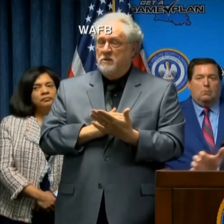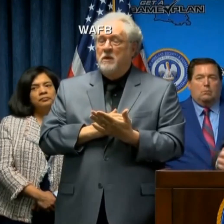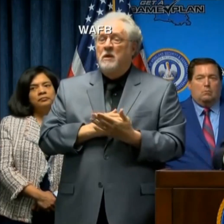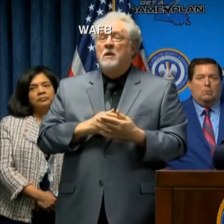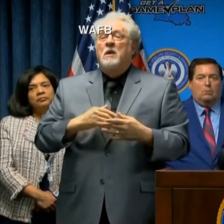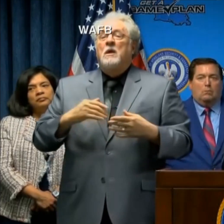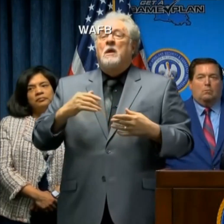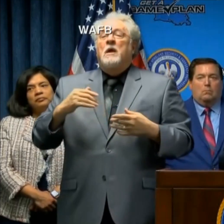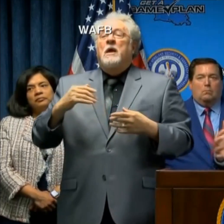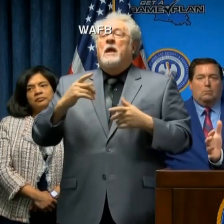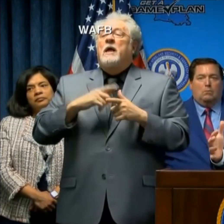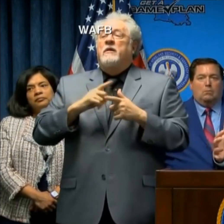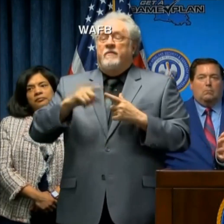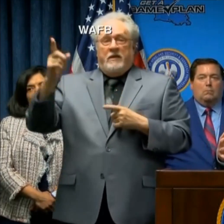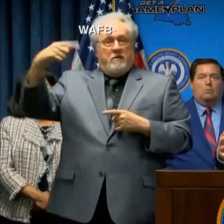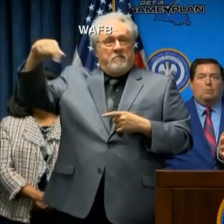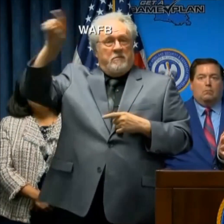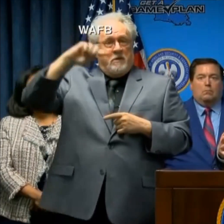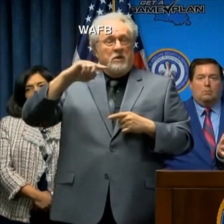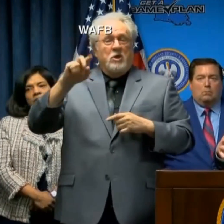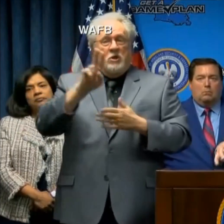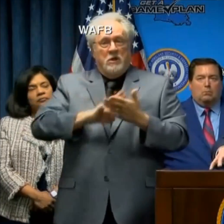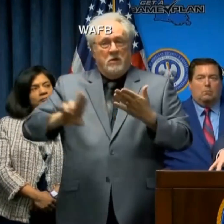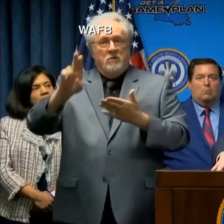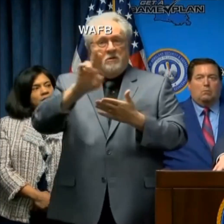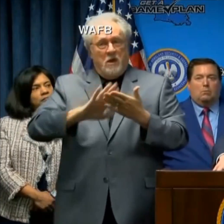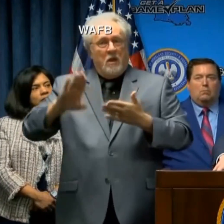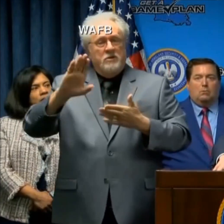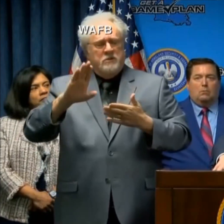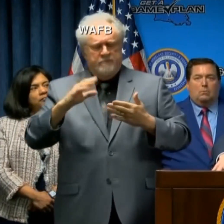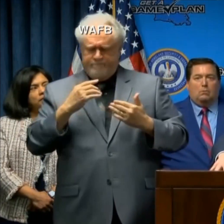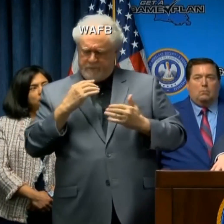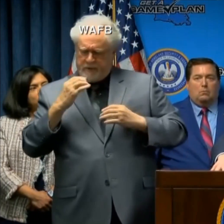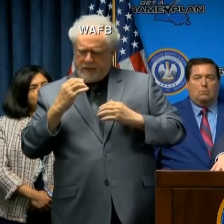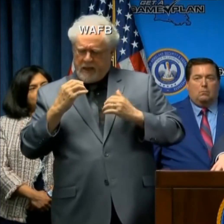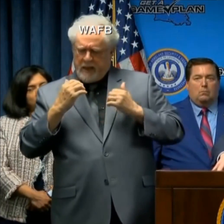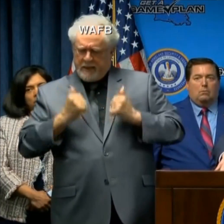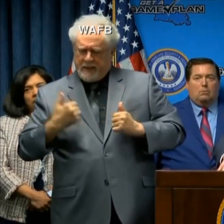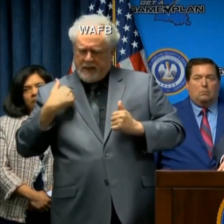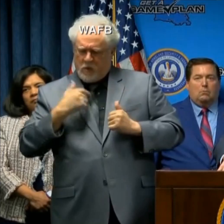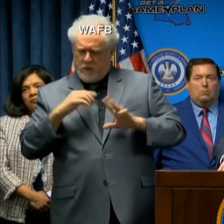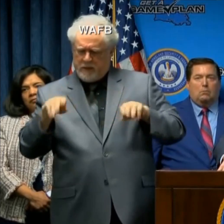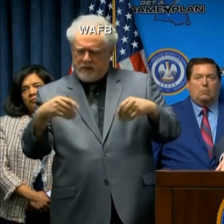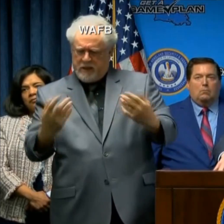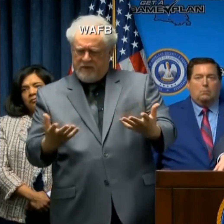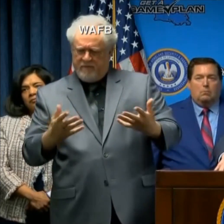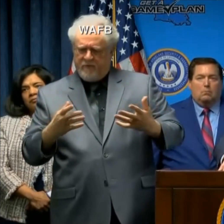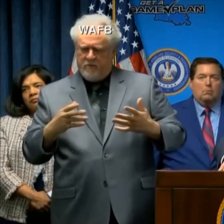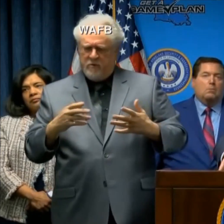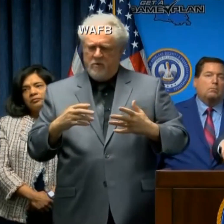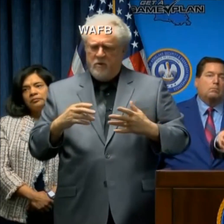they then evaluated what their ability to deliver the additional earning was